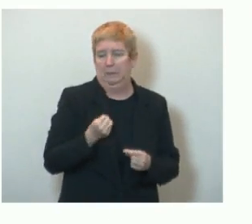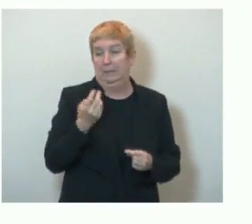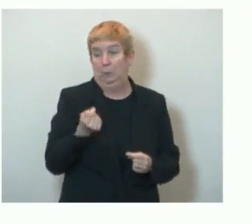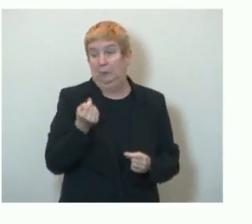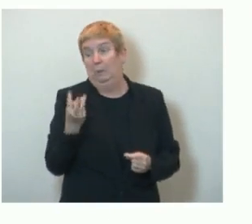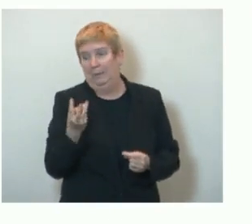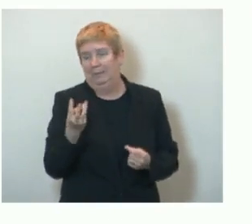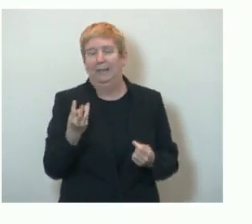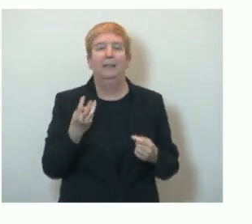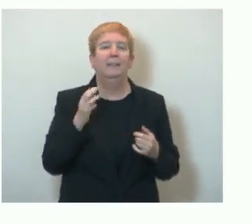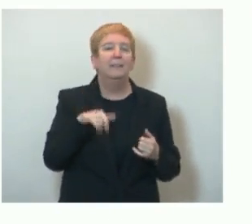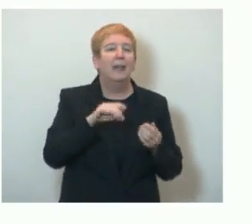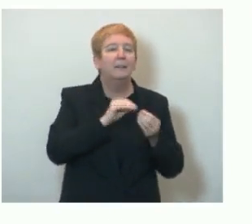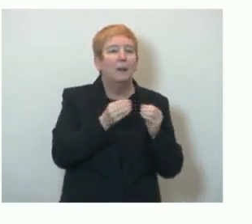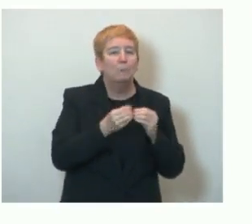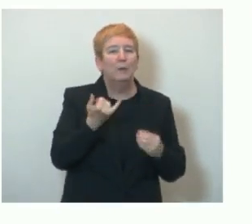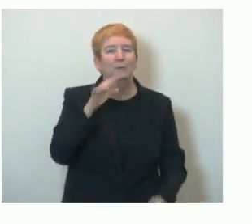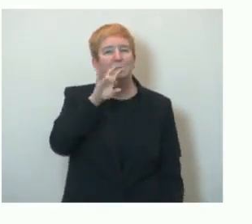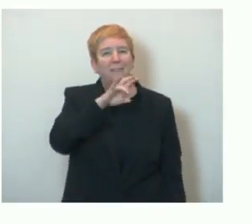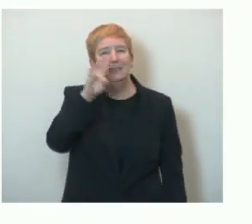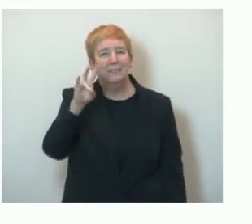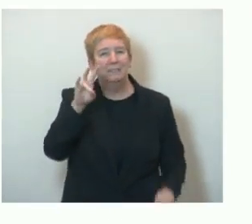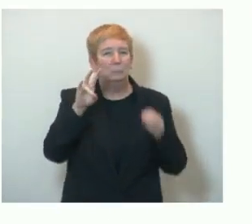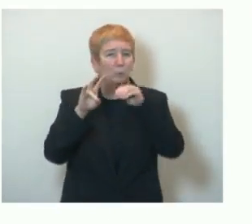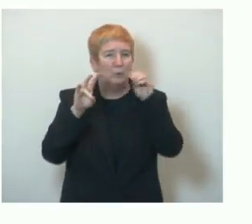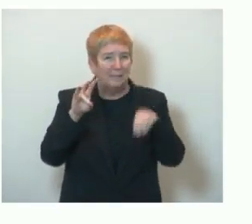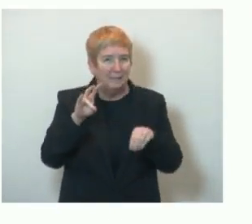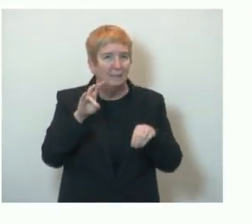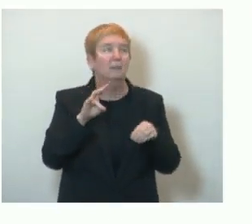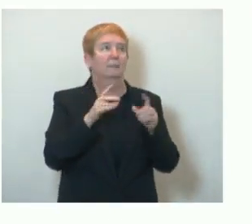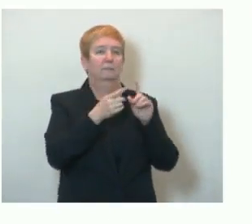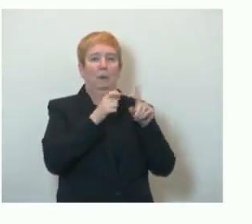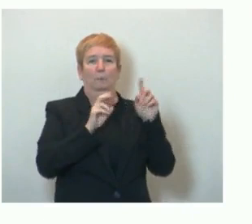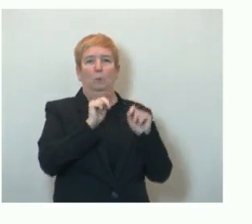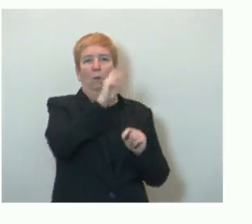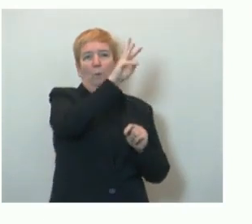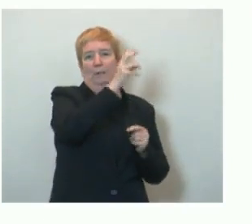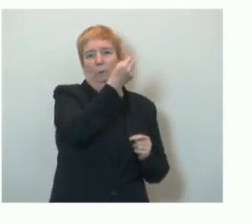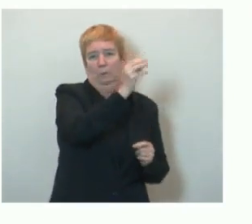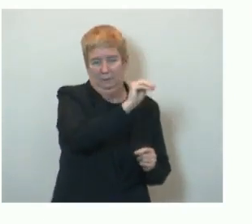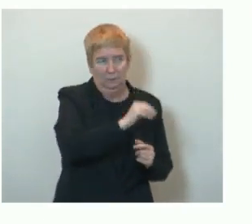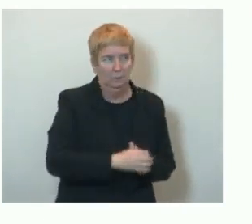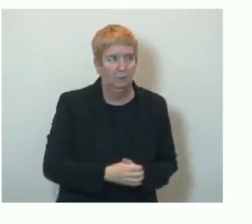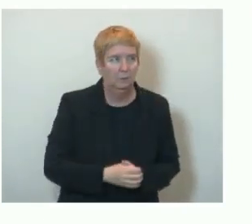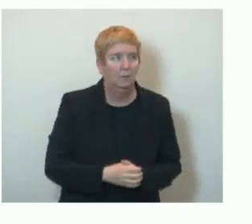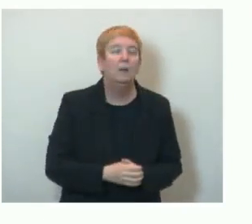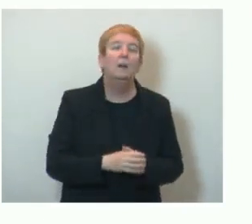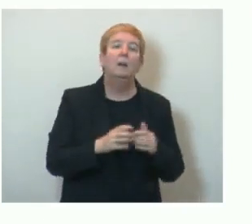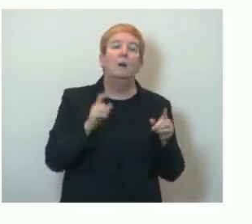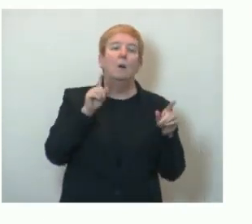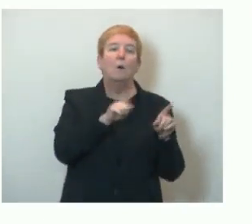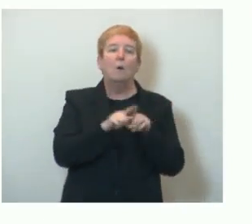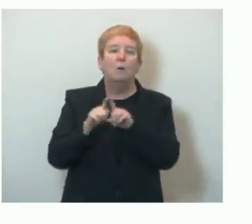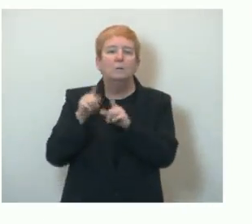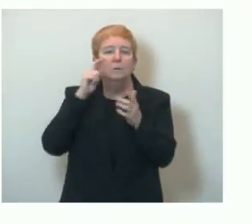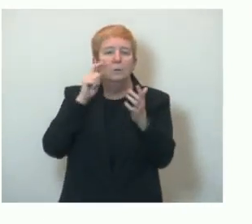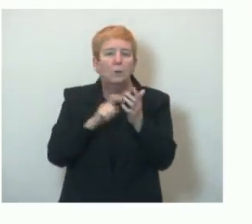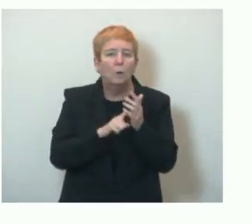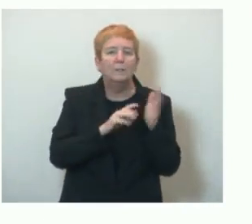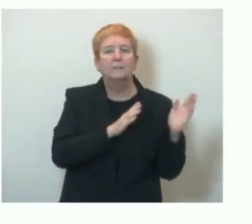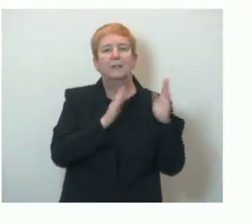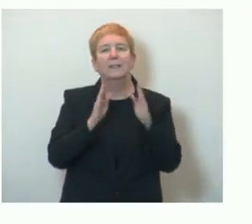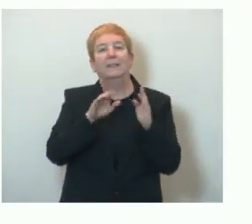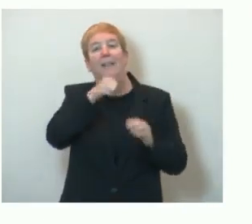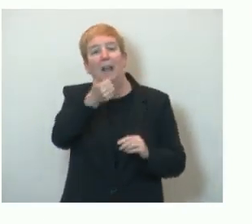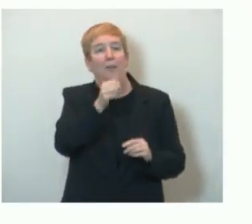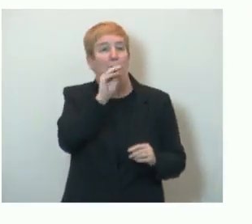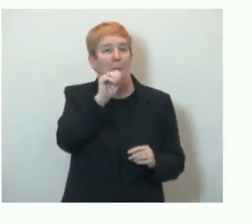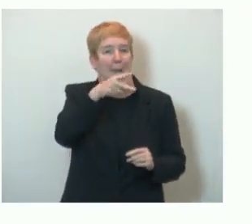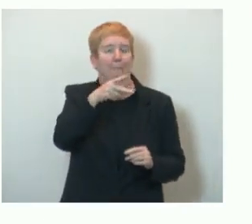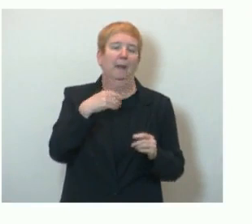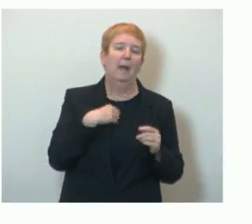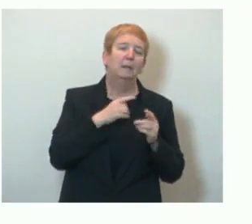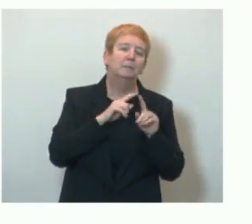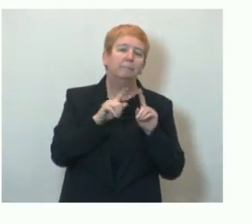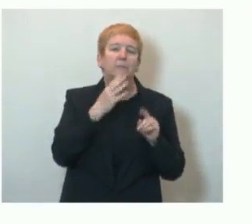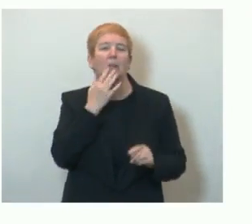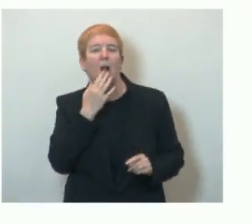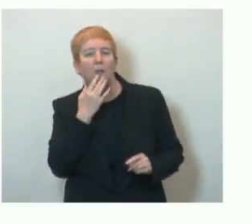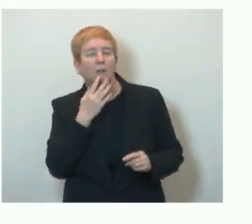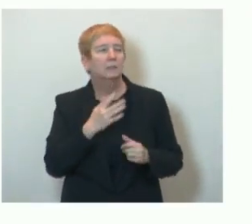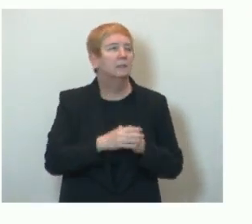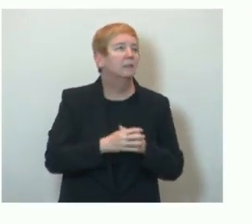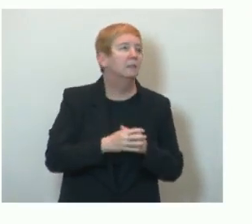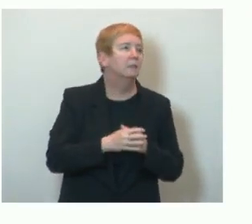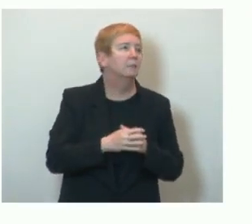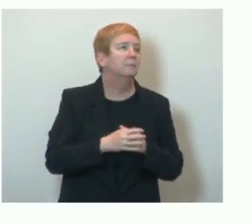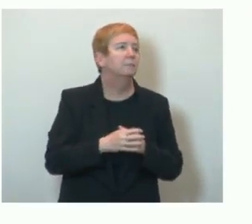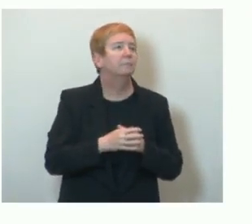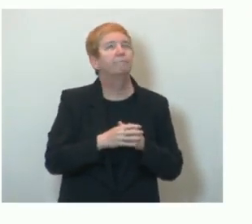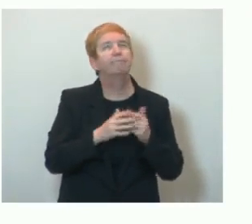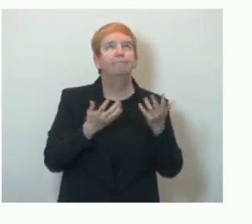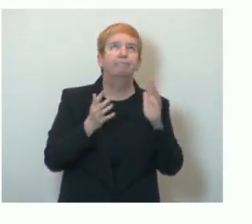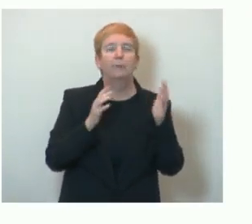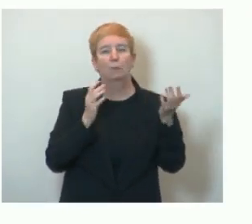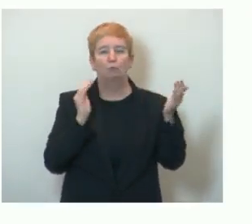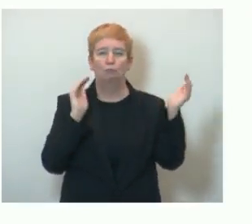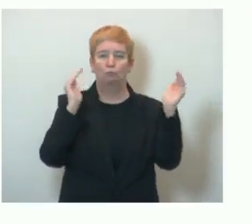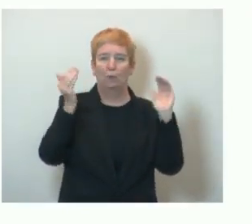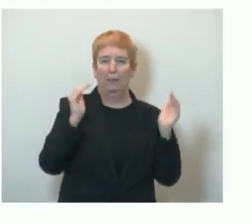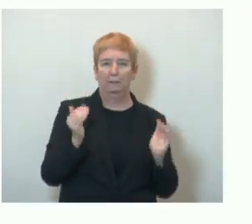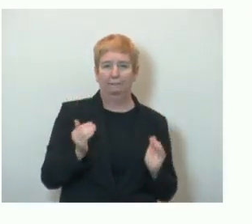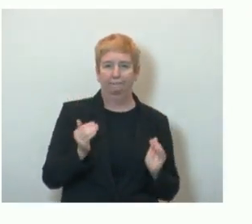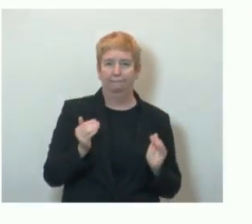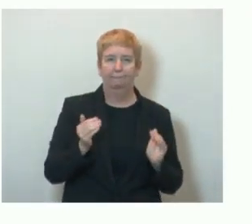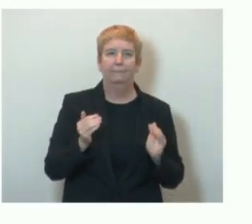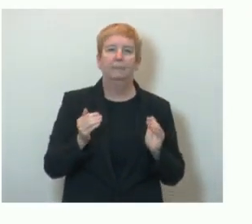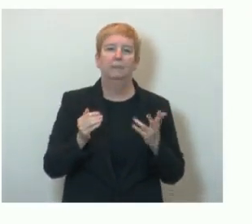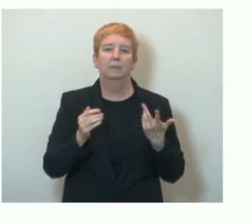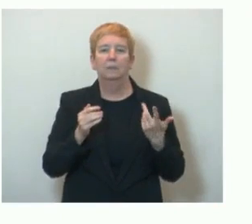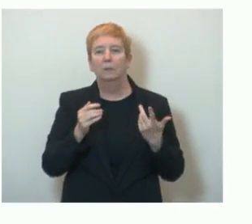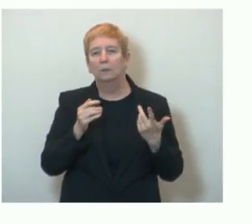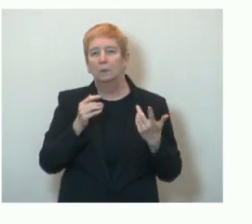WE’RE FROM THE NORTHWEST PART OF THE STATE THIS WEEK AS OF TODAY THE FOR THE FIRST THREE DAYS OF THIS WEEK THAT NUMBER 77 PERCENT OF THE CASES AND THEN YOU CAN ALSO SEE THAT THE RIGHT SIDE.